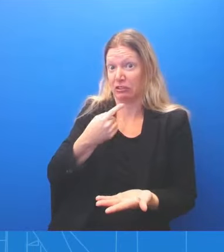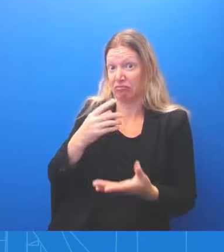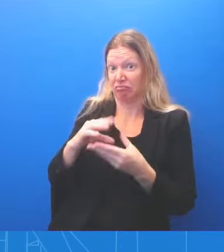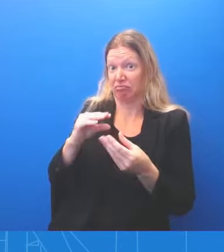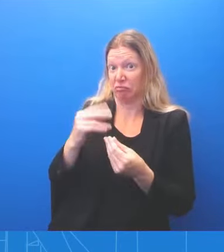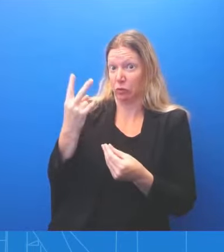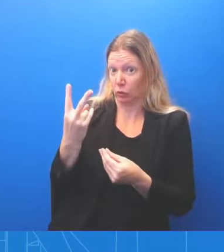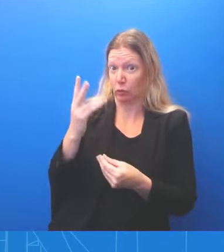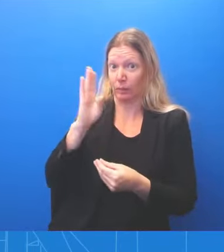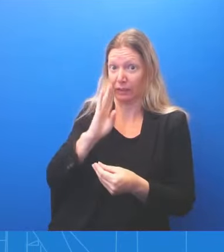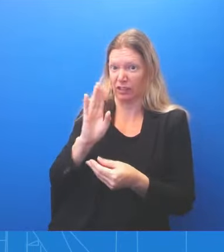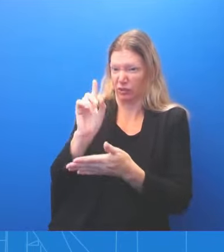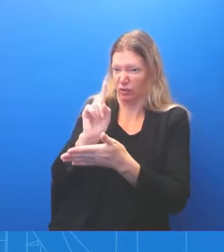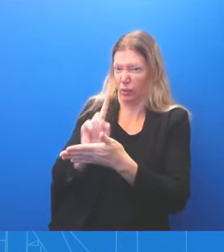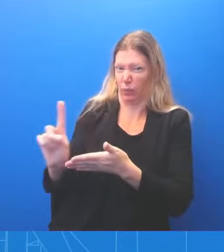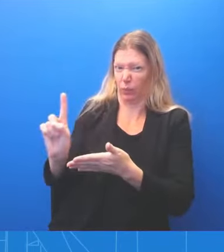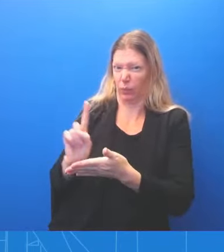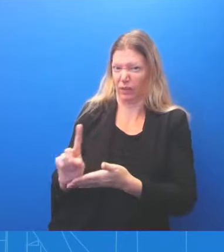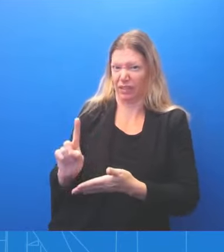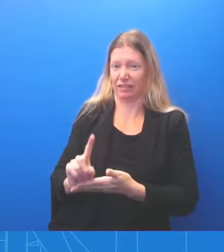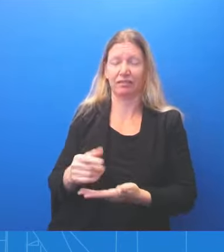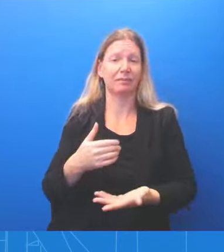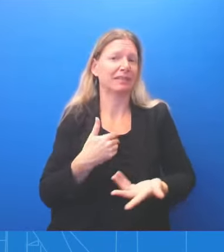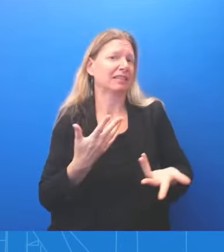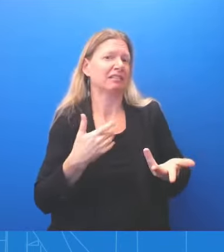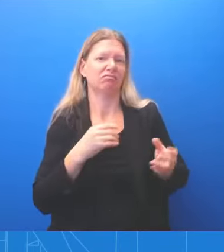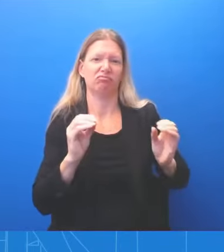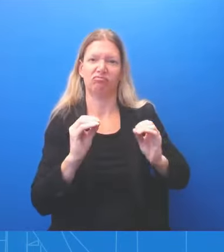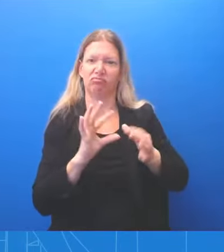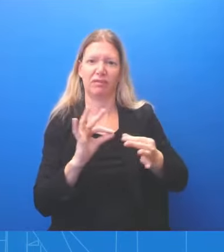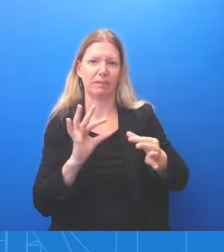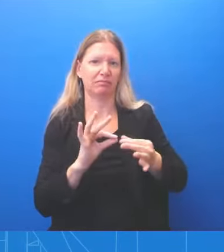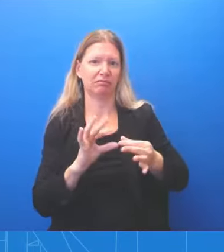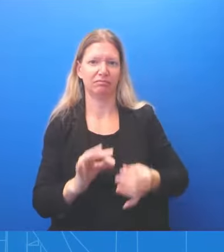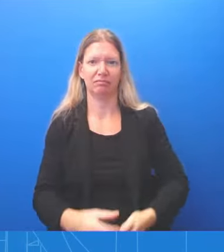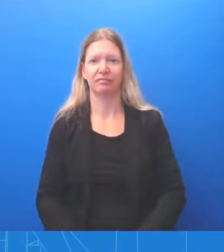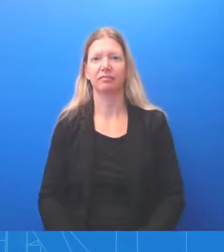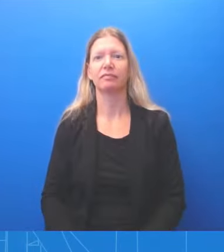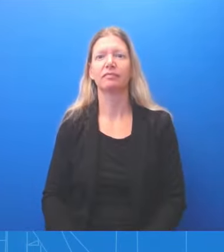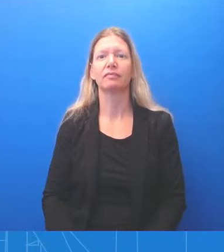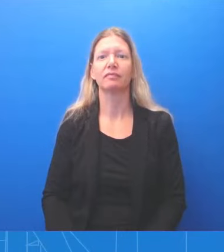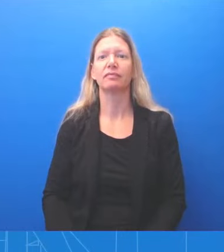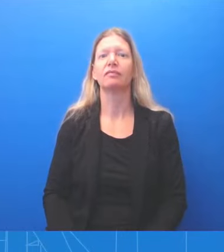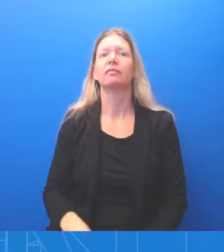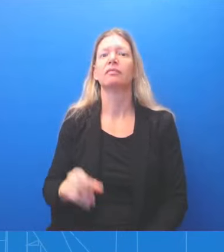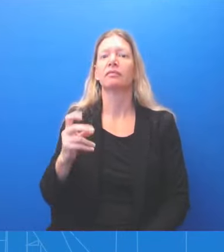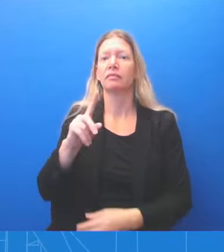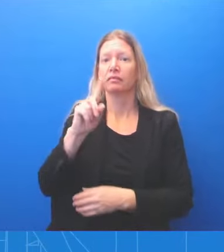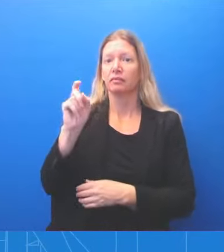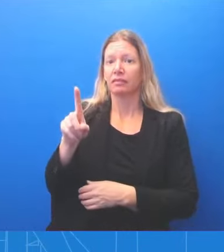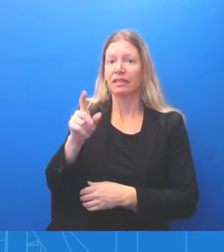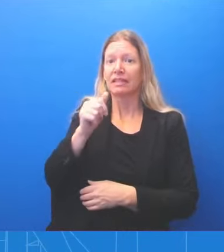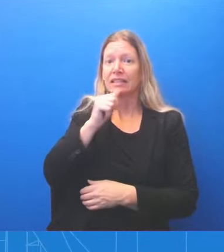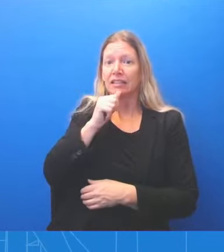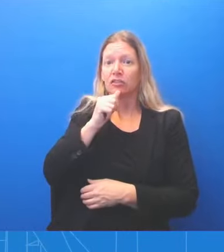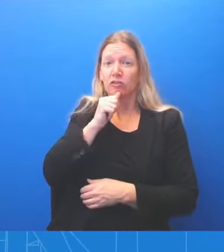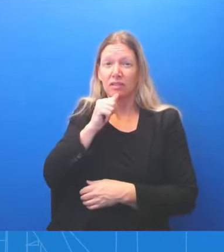The Press: Okay. Something else: The Secret Service is paying $16,000 a month now to stage near Hunter Biden in Malibu. Who's paying for that?